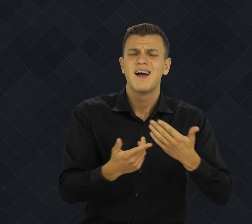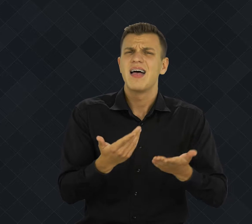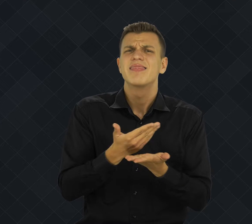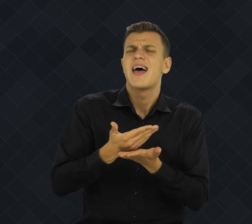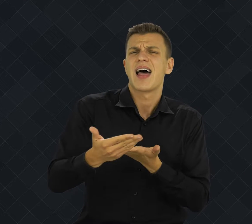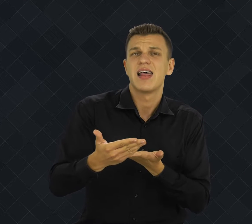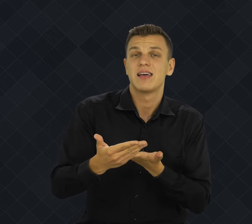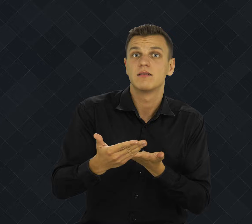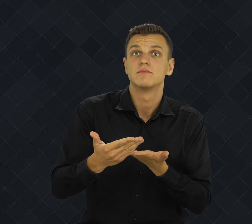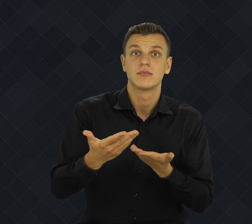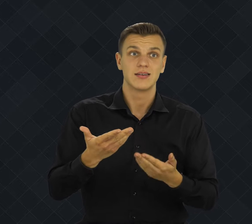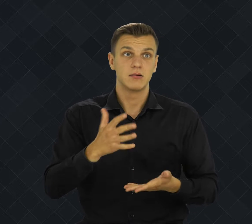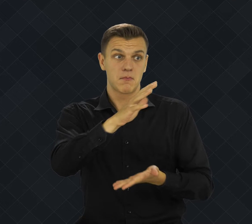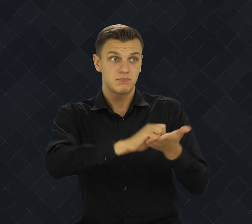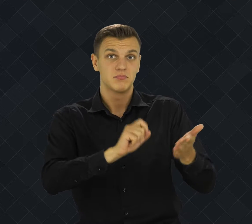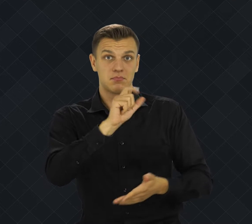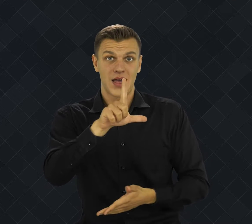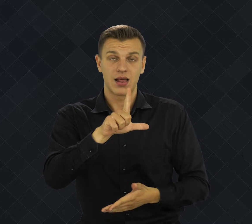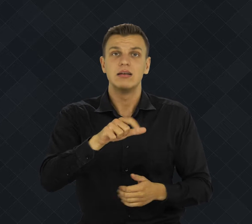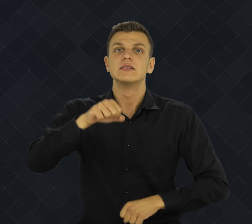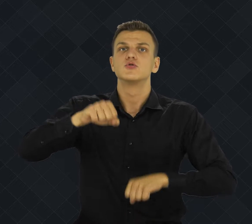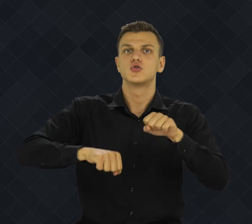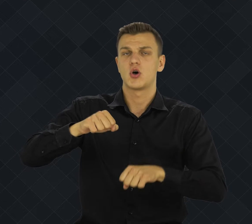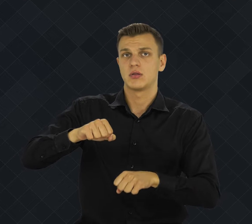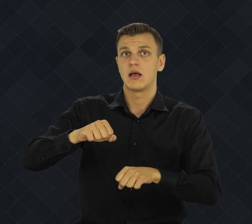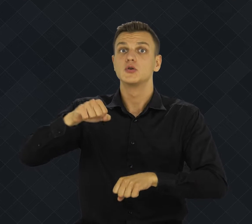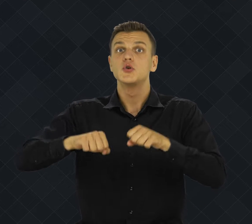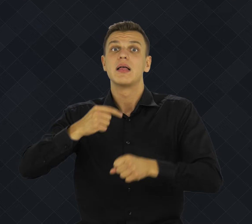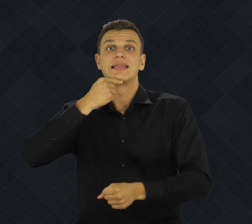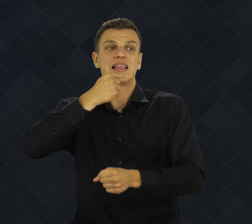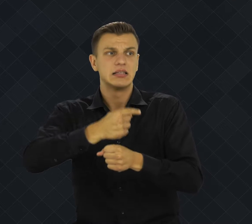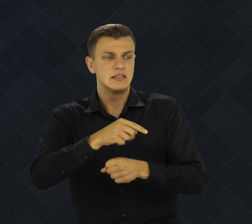The case then goes to court, and the court rules,